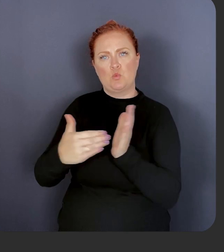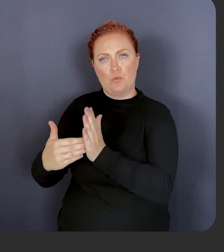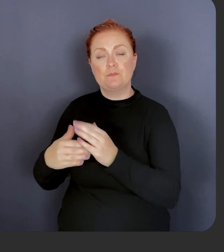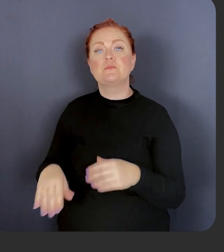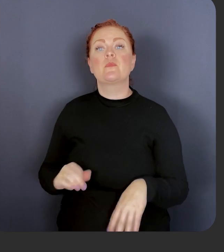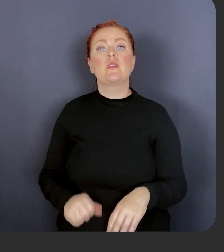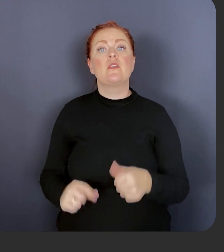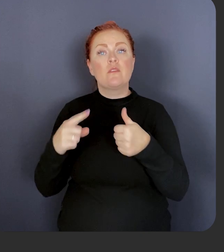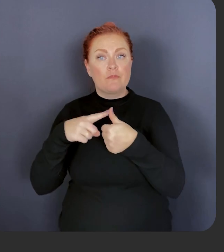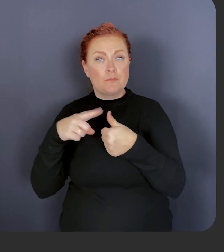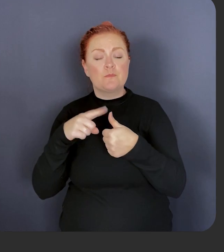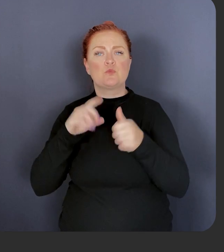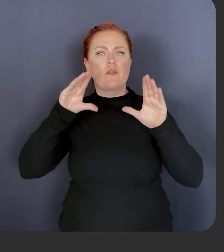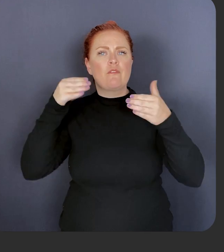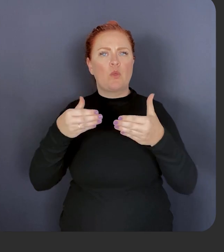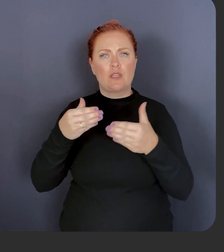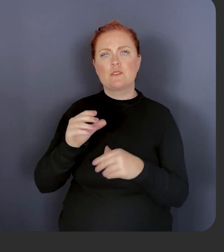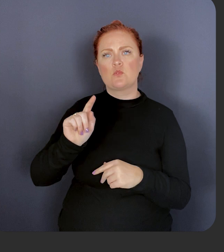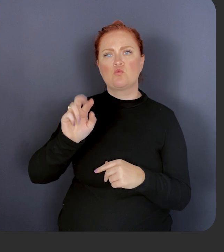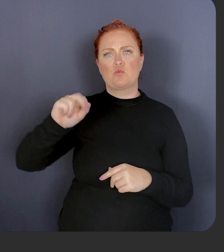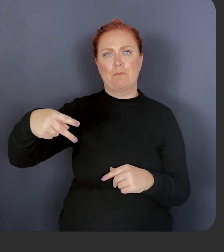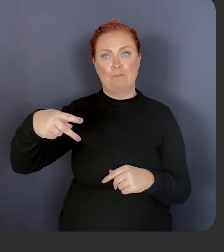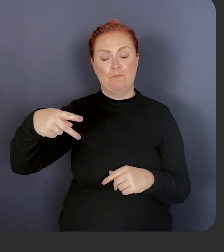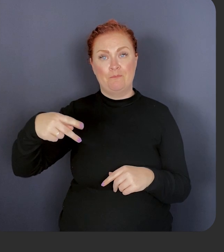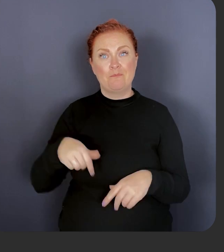The first thing we're going to look at is focus-trap. If we open--